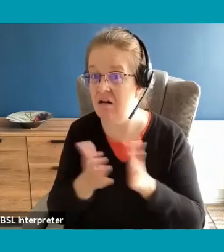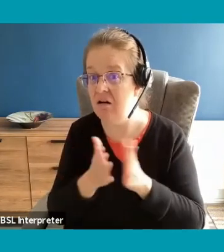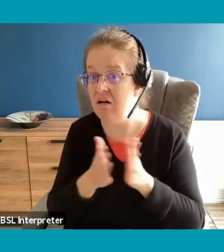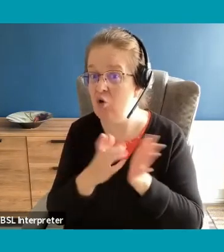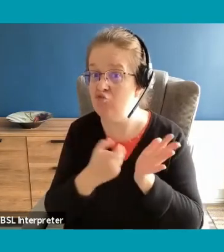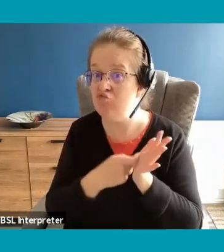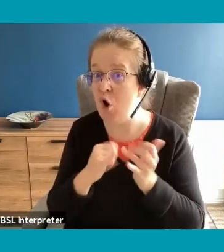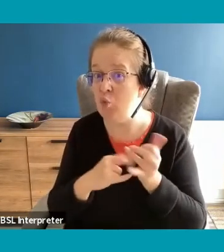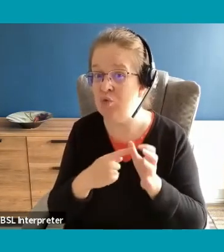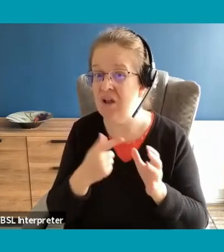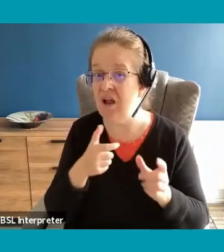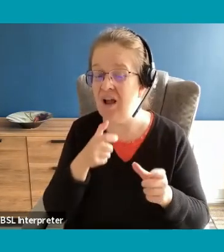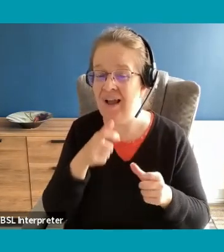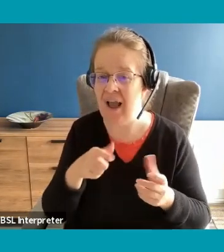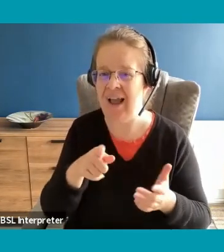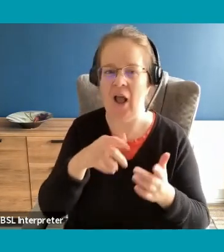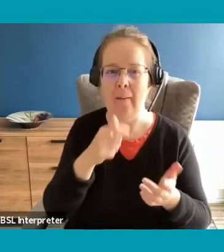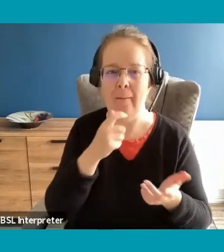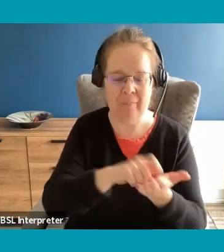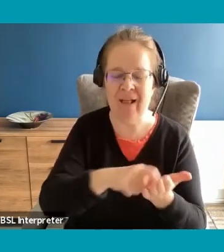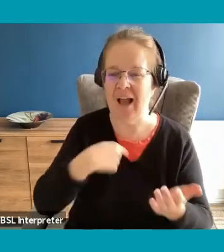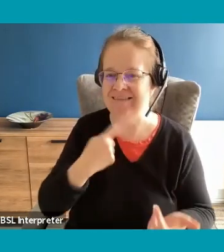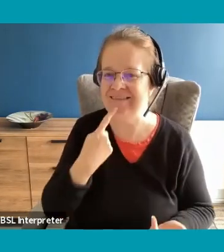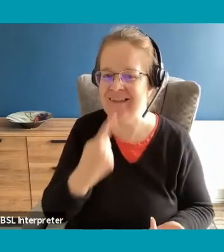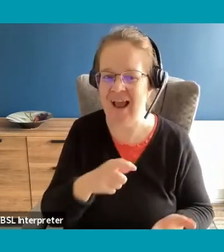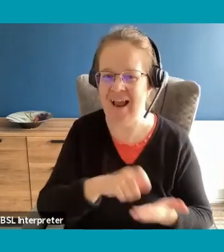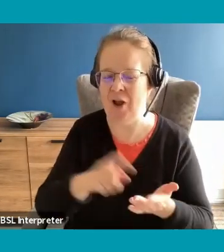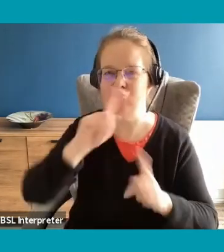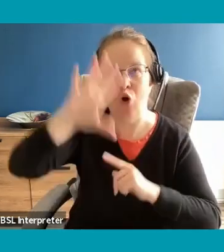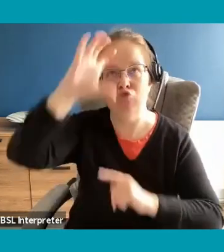Saying it here then people having to scramble to write it down or try and remember it. Would that be better?